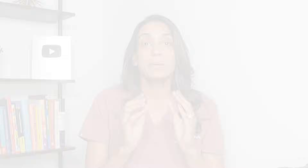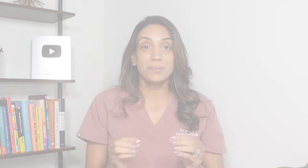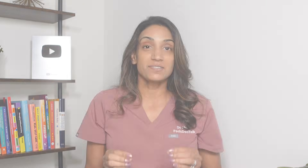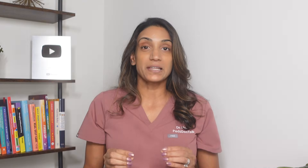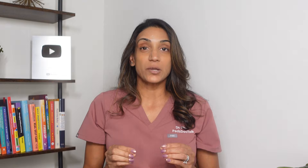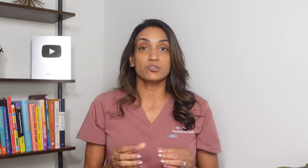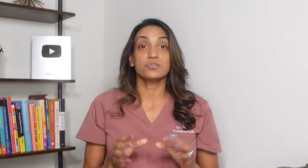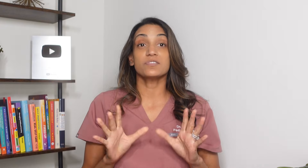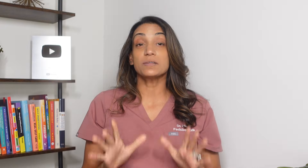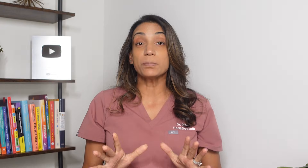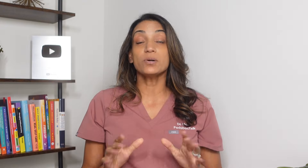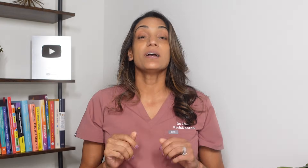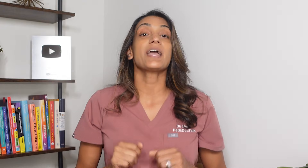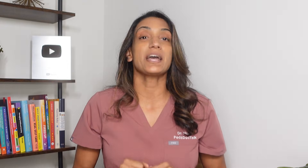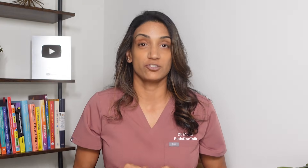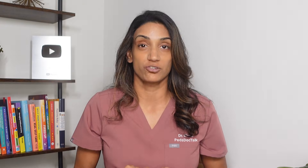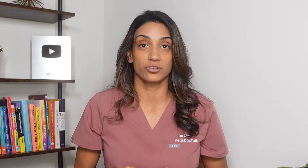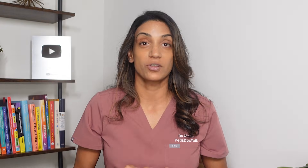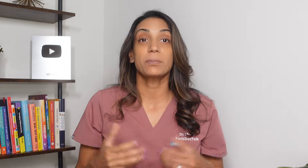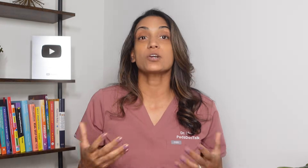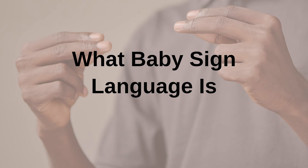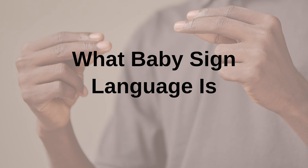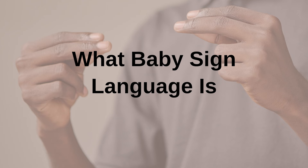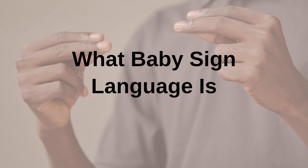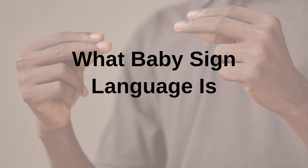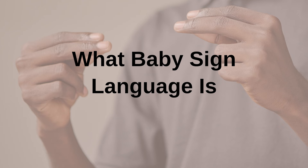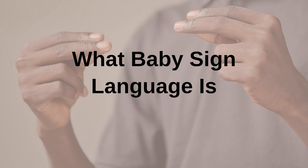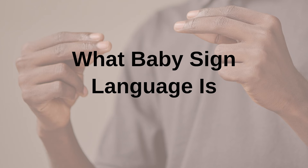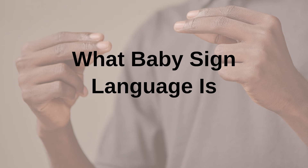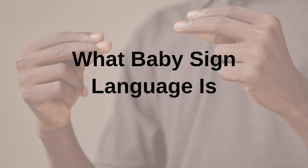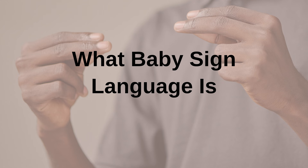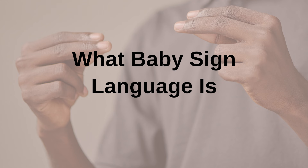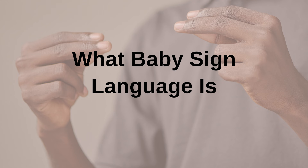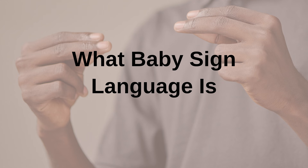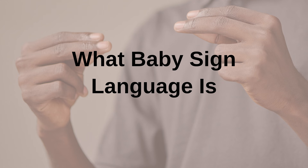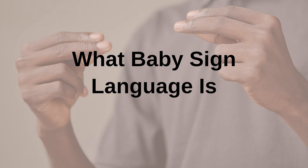Baby sign Language uses simple hand gestures paired with spoken words in real life moments.